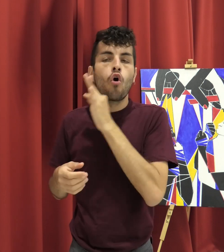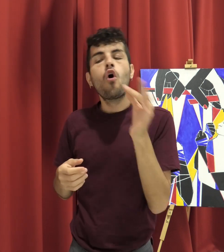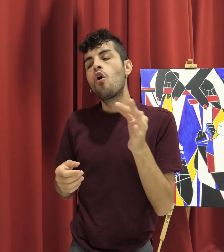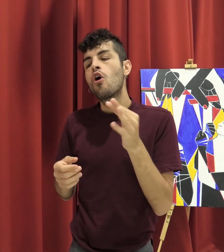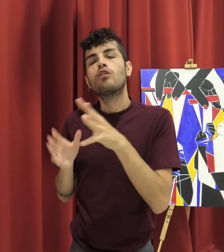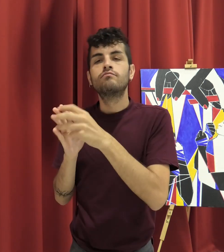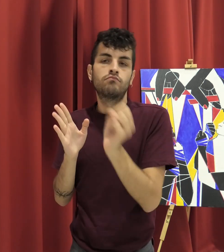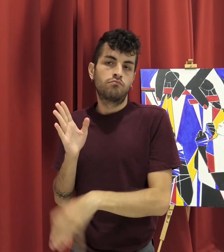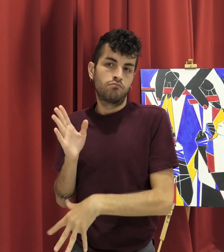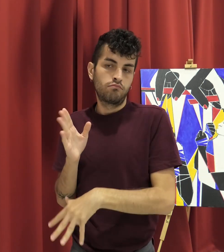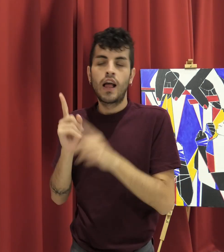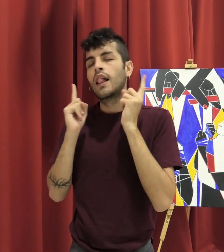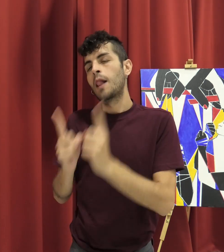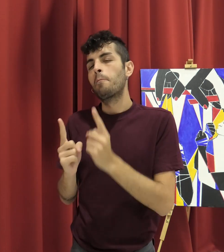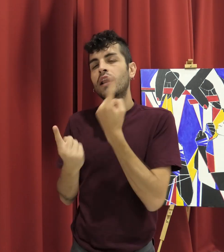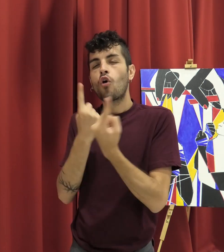the performance better or discard it.